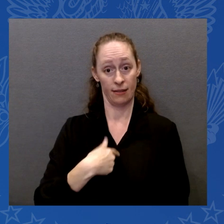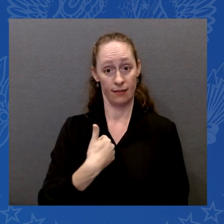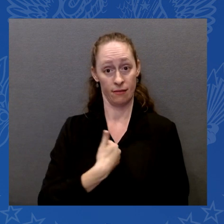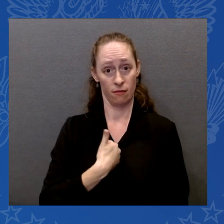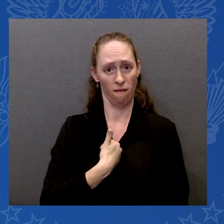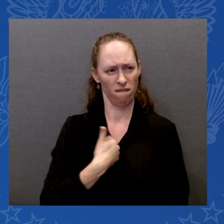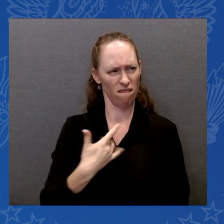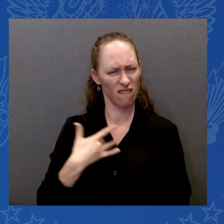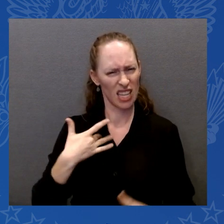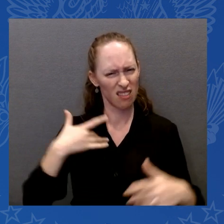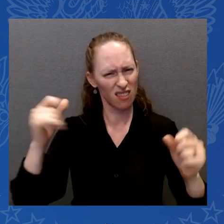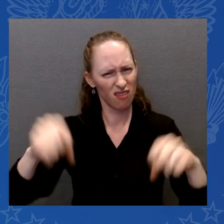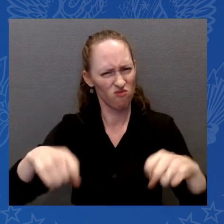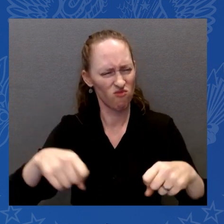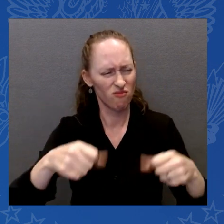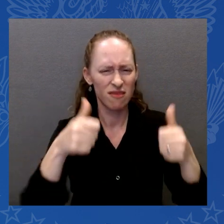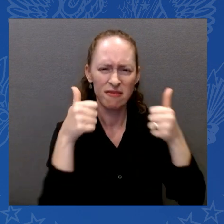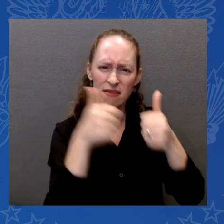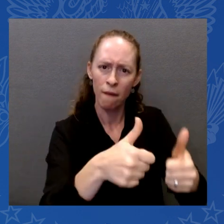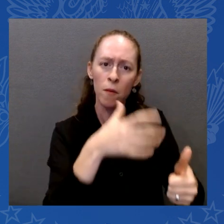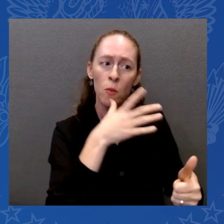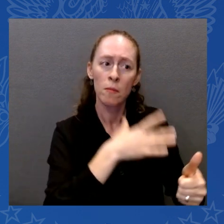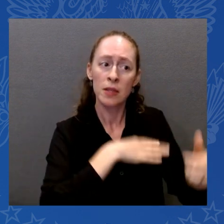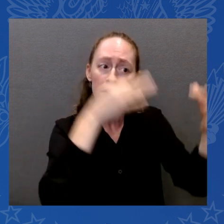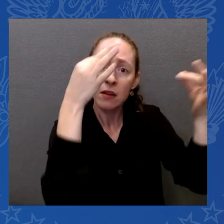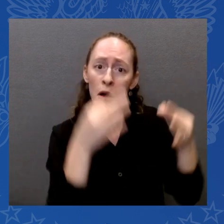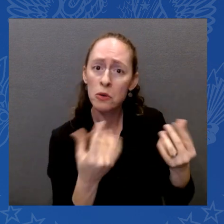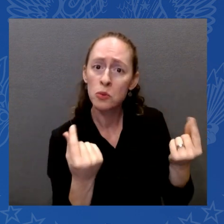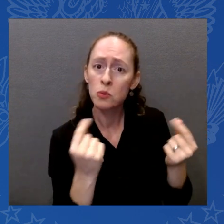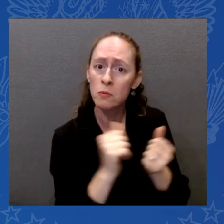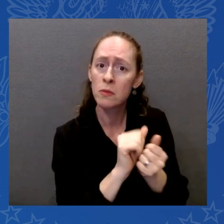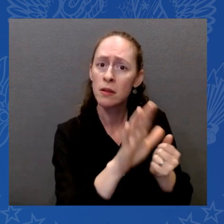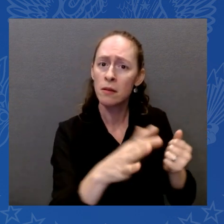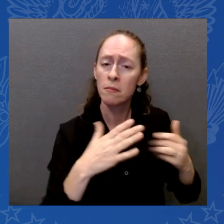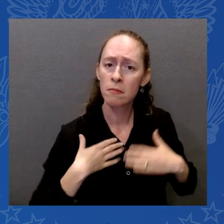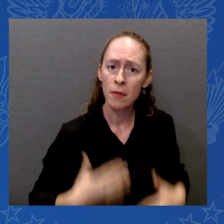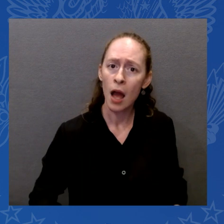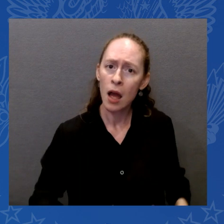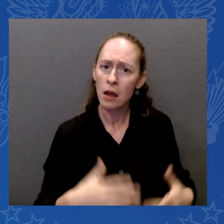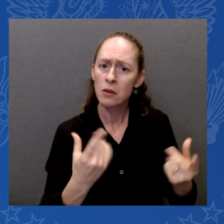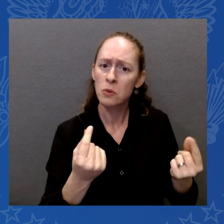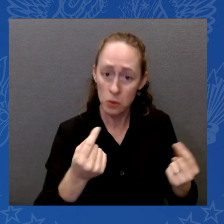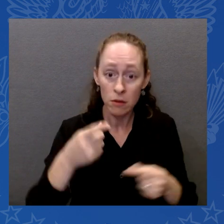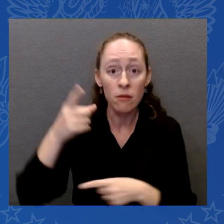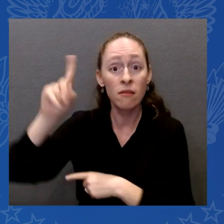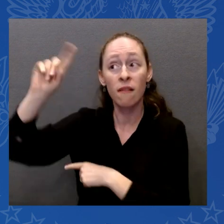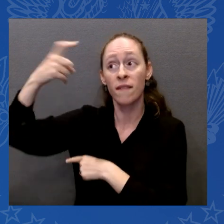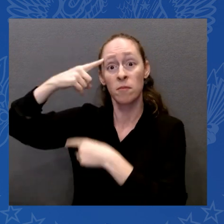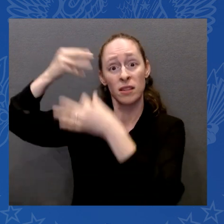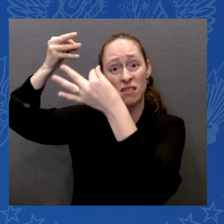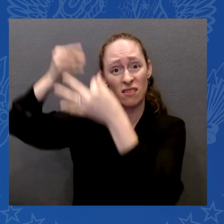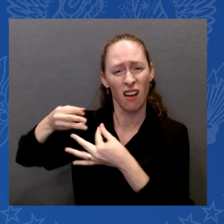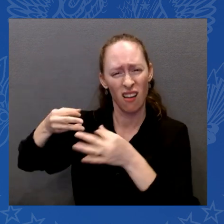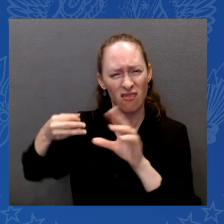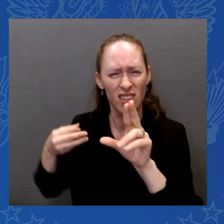should not be making those decisions for her. We believe that if she chooses, she, of course, will